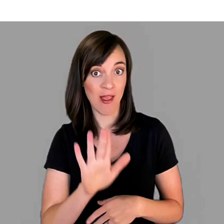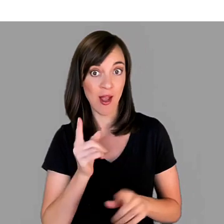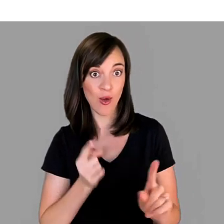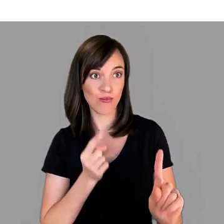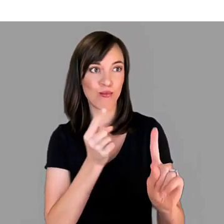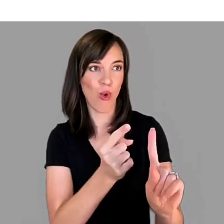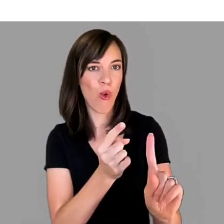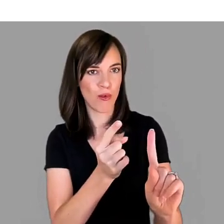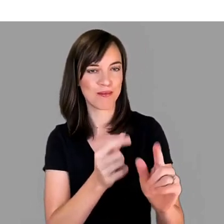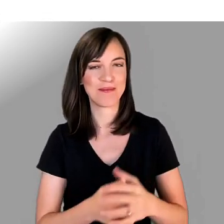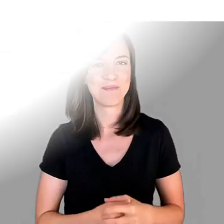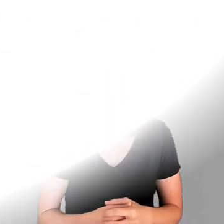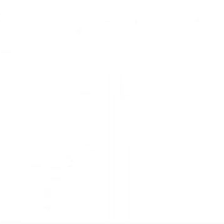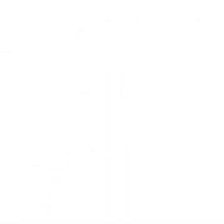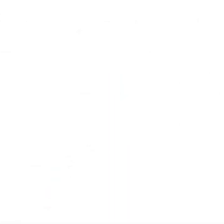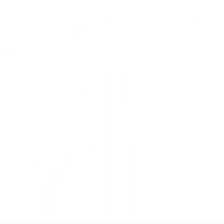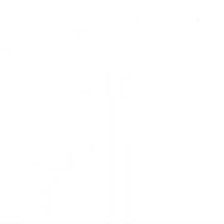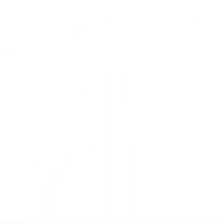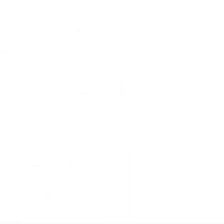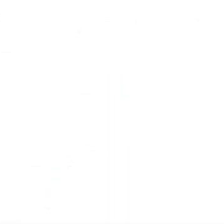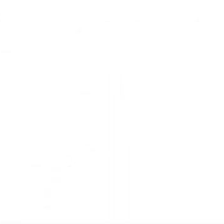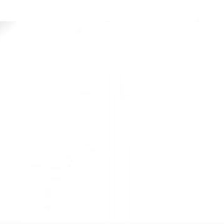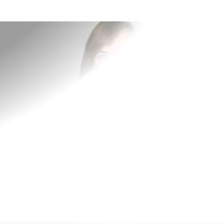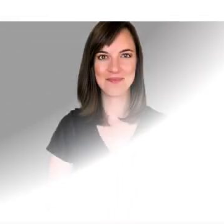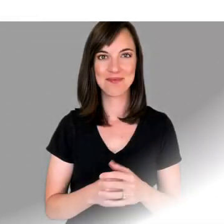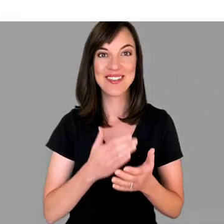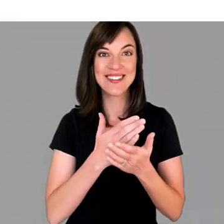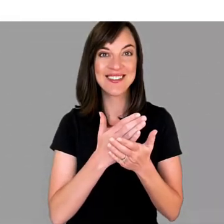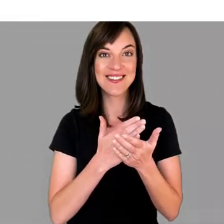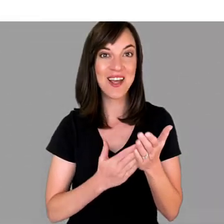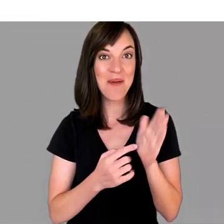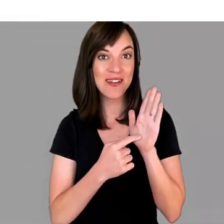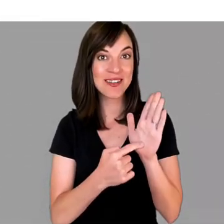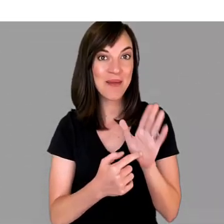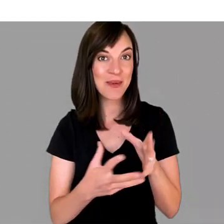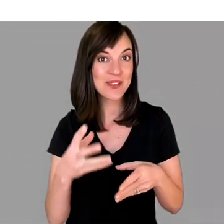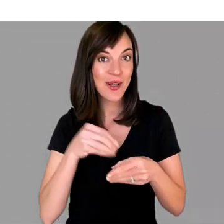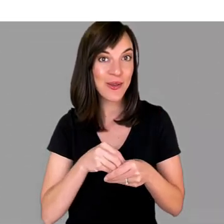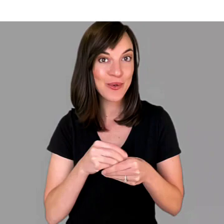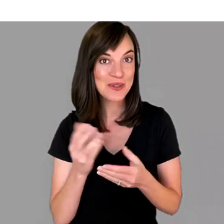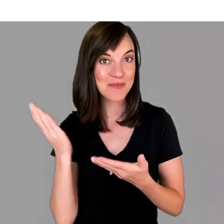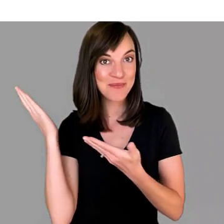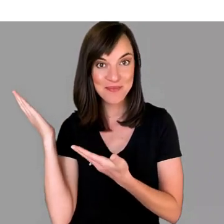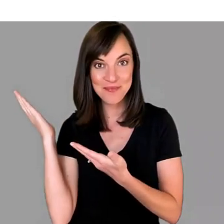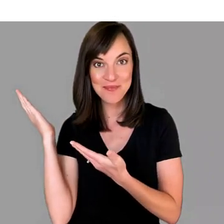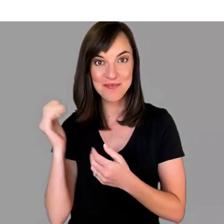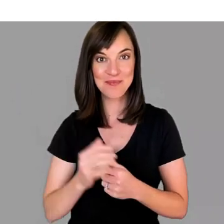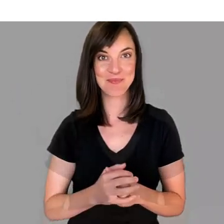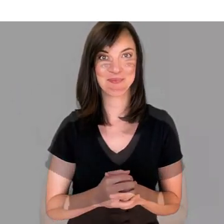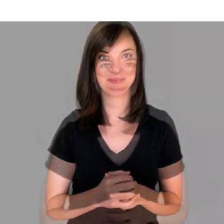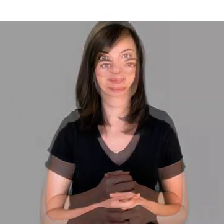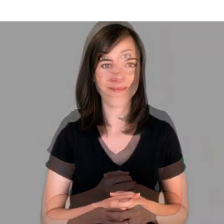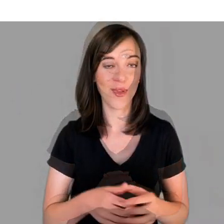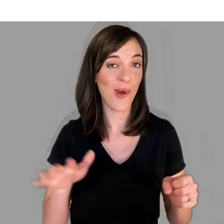as students work towards a learning target. Some examples include: